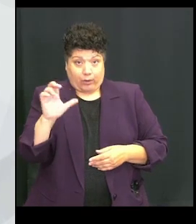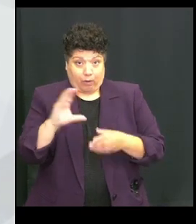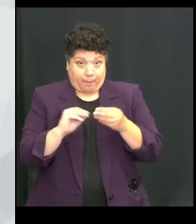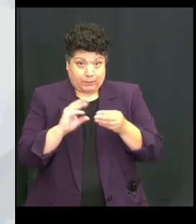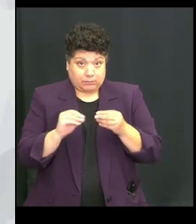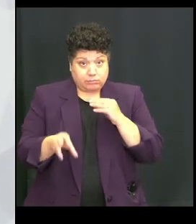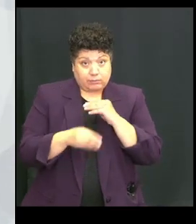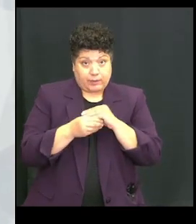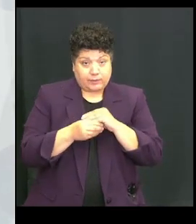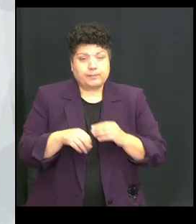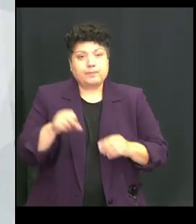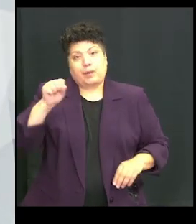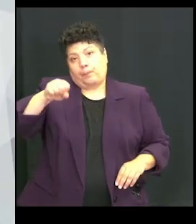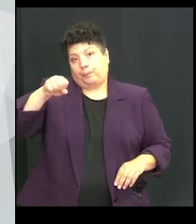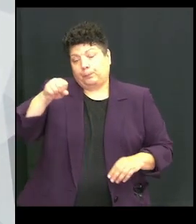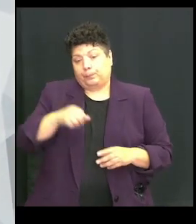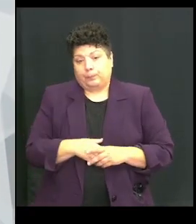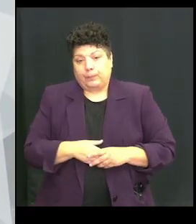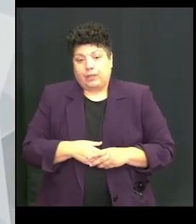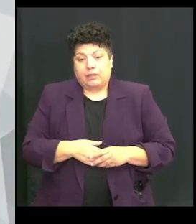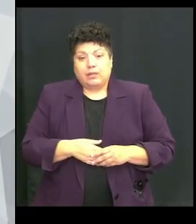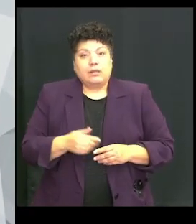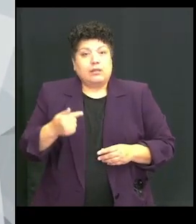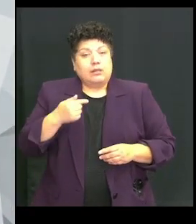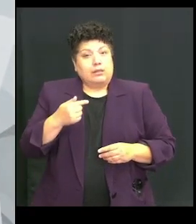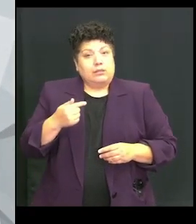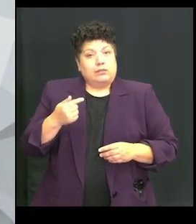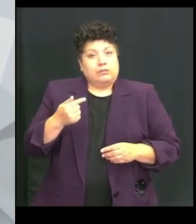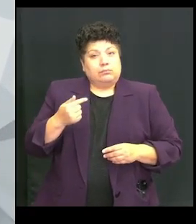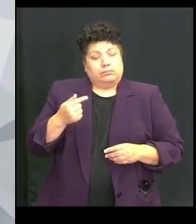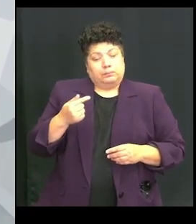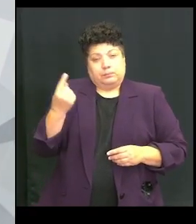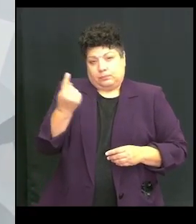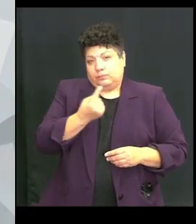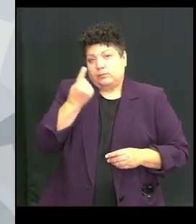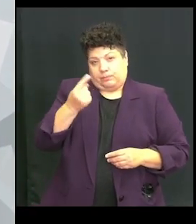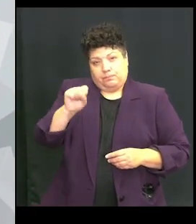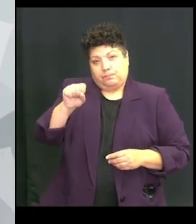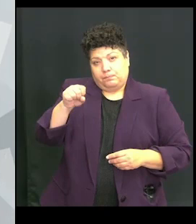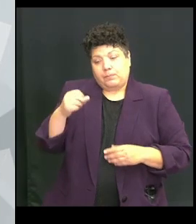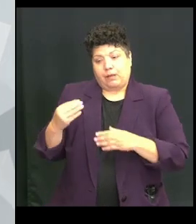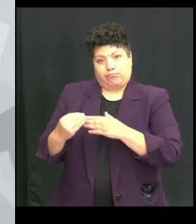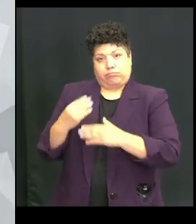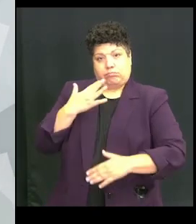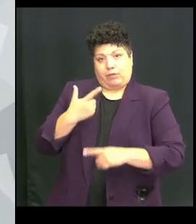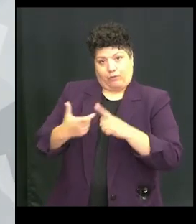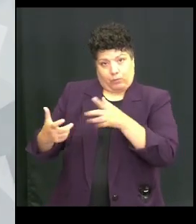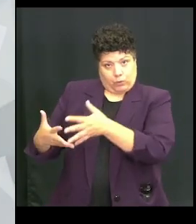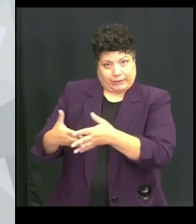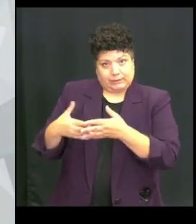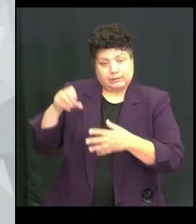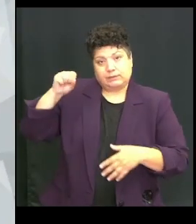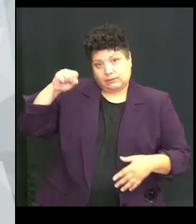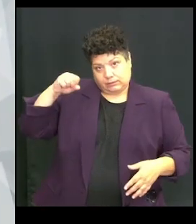Yes, I certainly think that there is something there about US influence in Canada and it, to some degree,